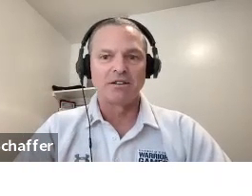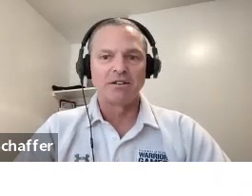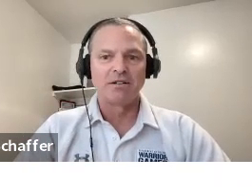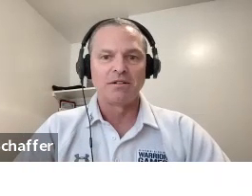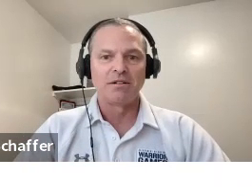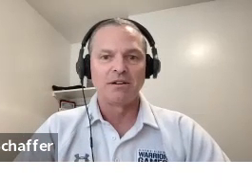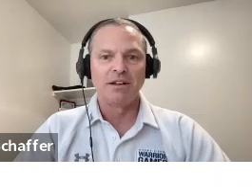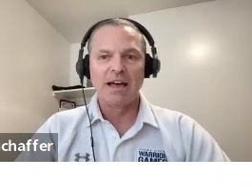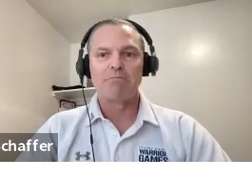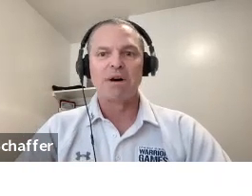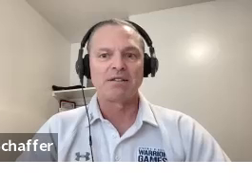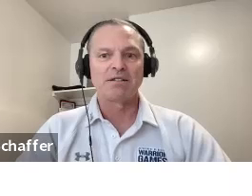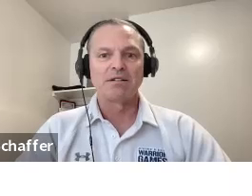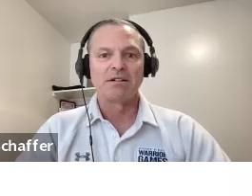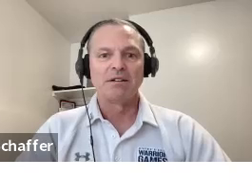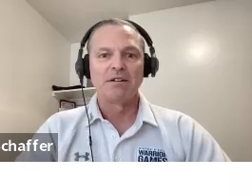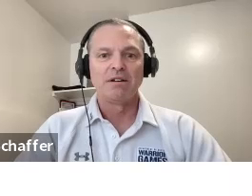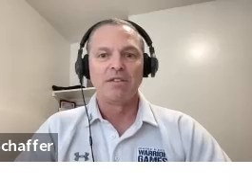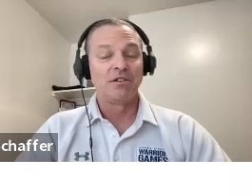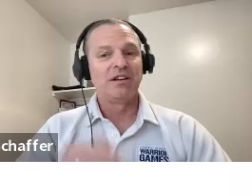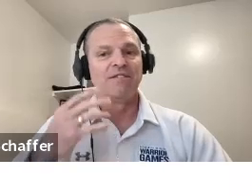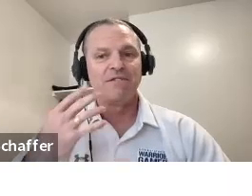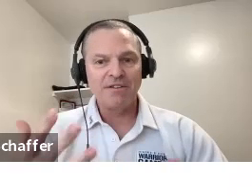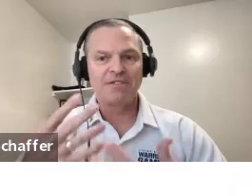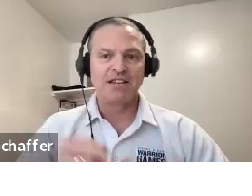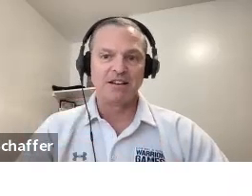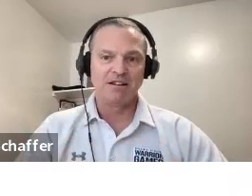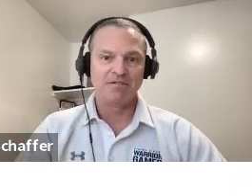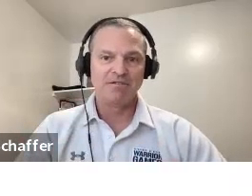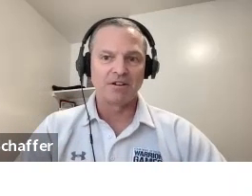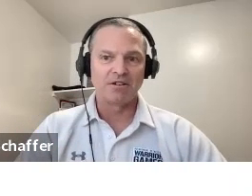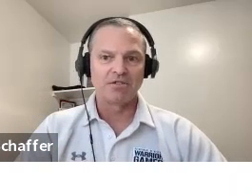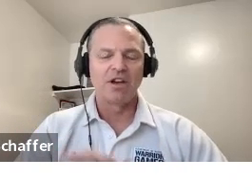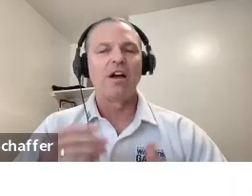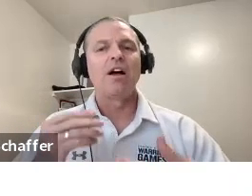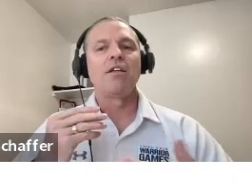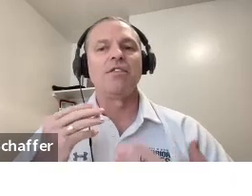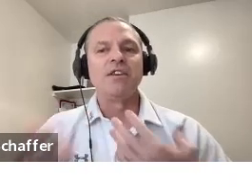they say, we're going to use the city buses, you have 30 people there, great,